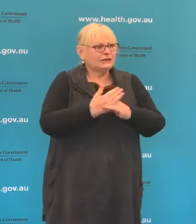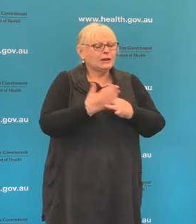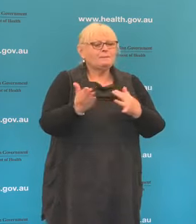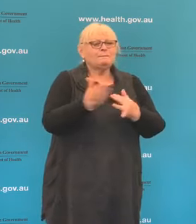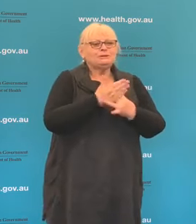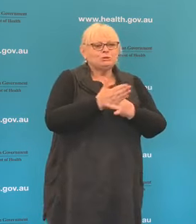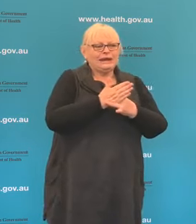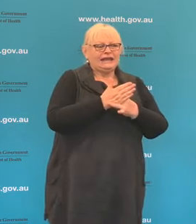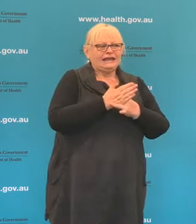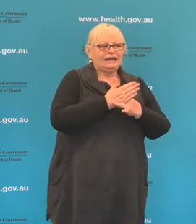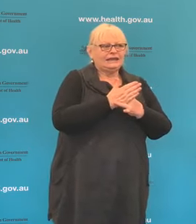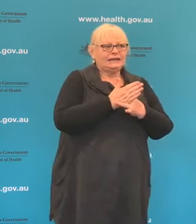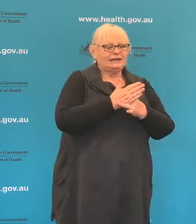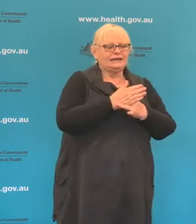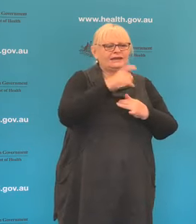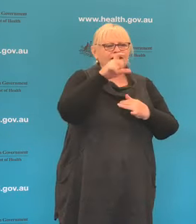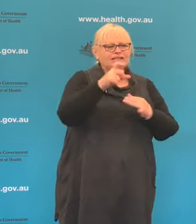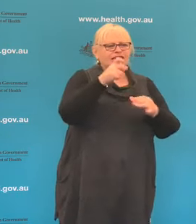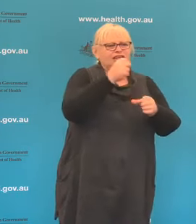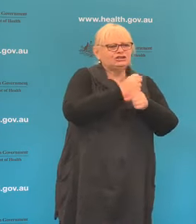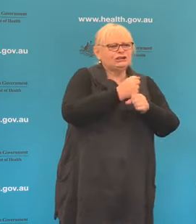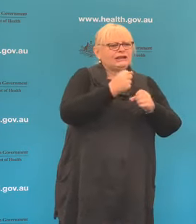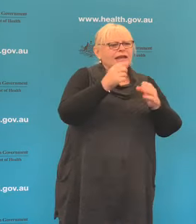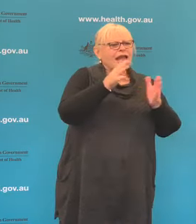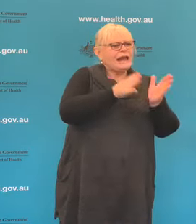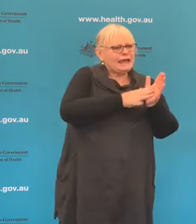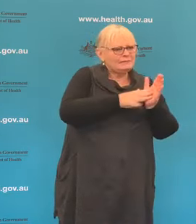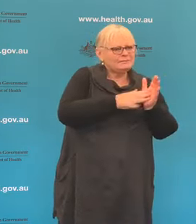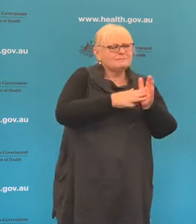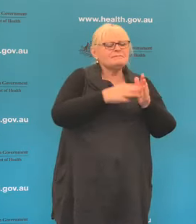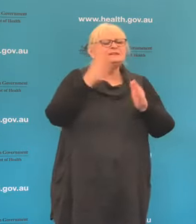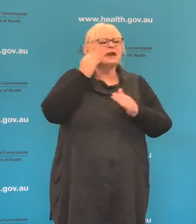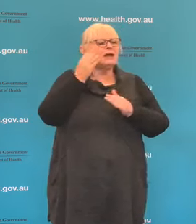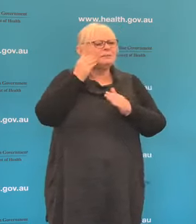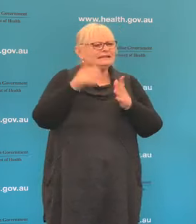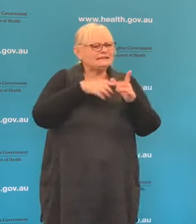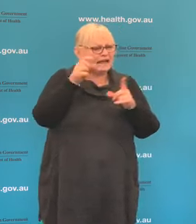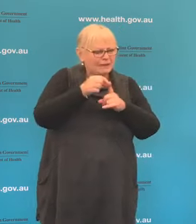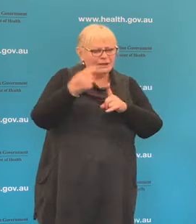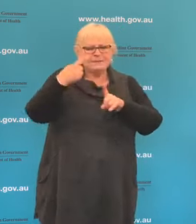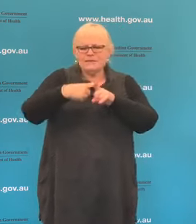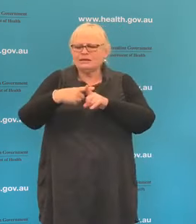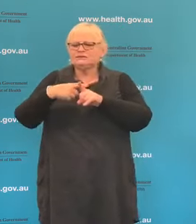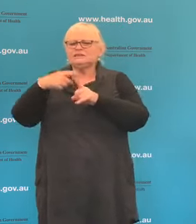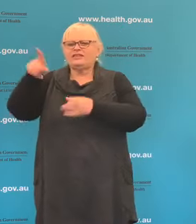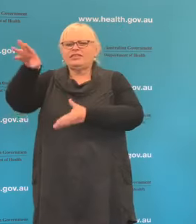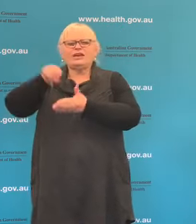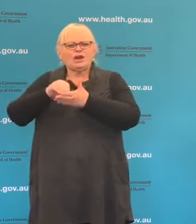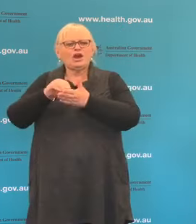and the CGM diabetes apps, what is the advice from government or from you about what